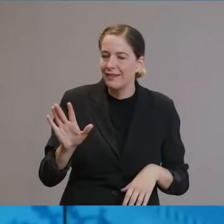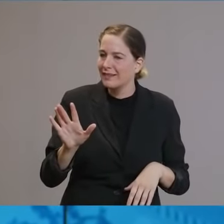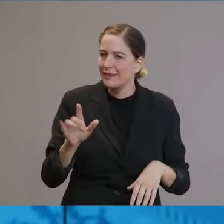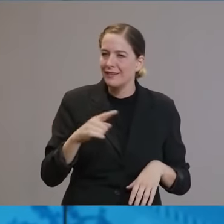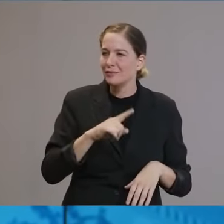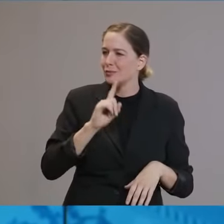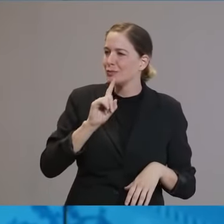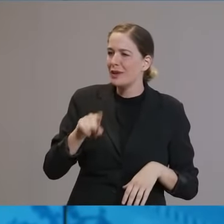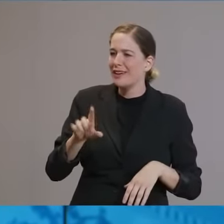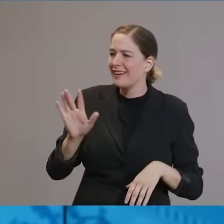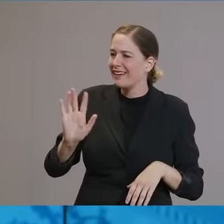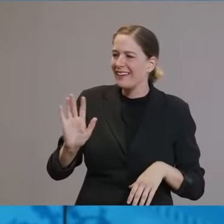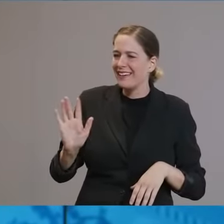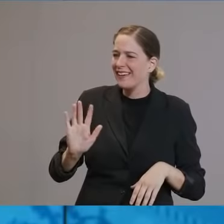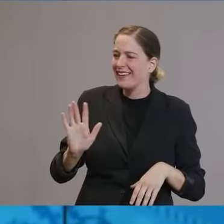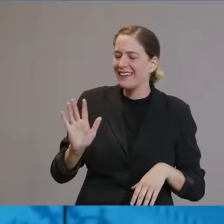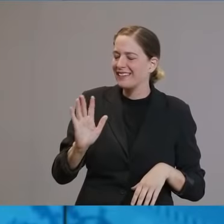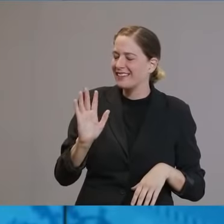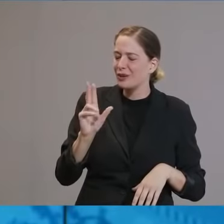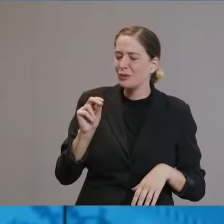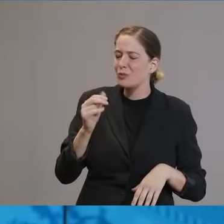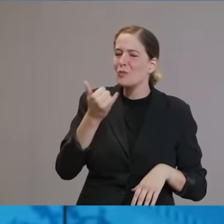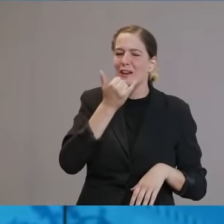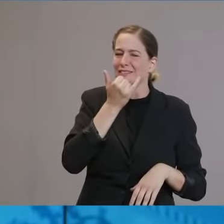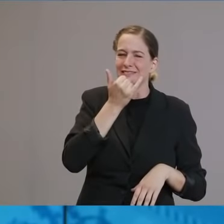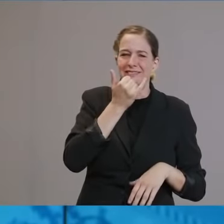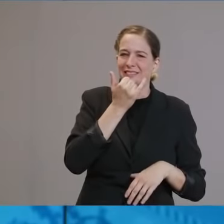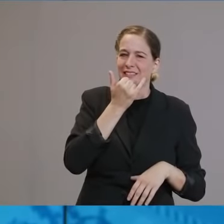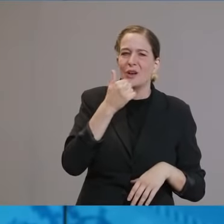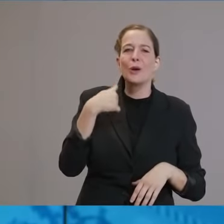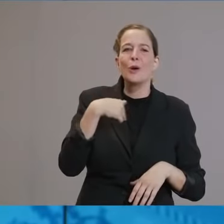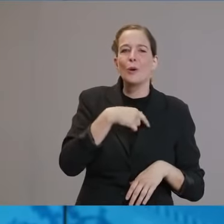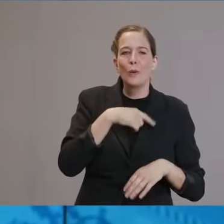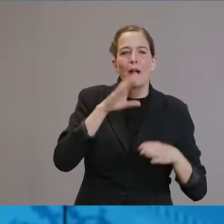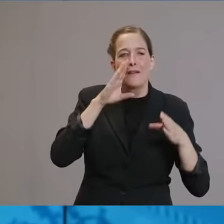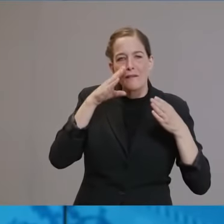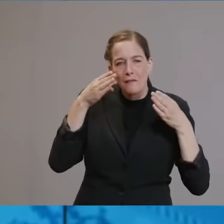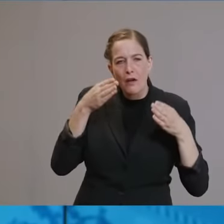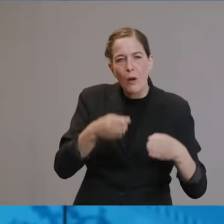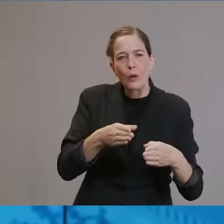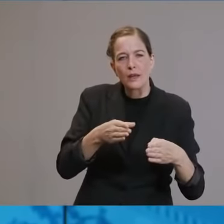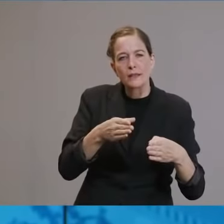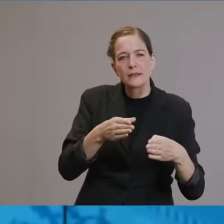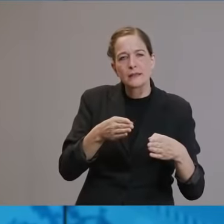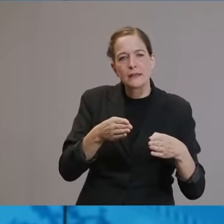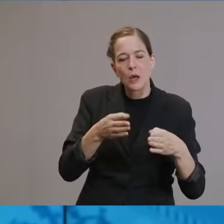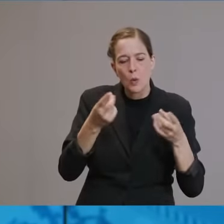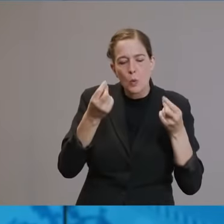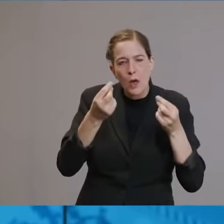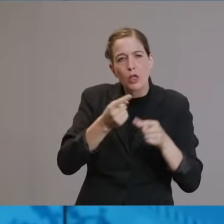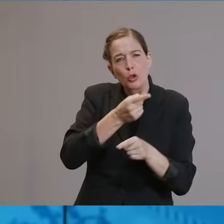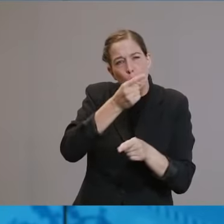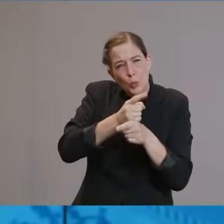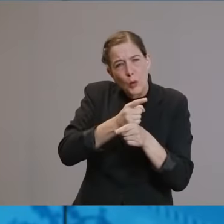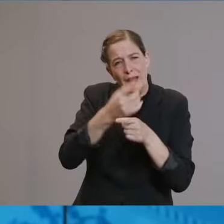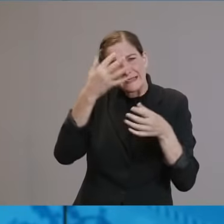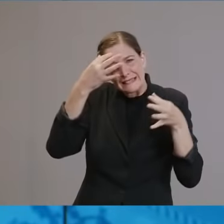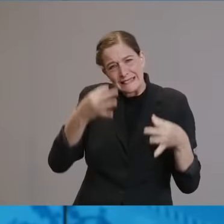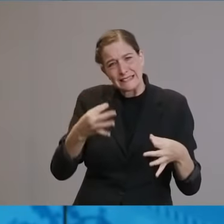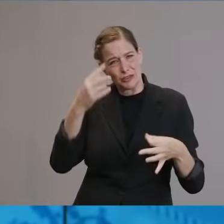WE ARE 100% FOCUSED ON THE PROPER DECISIONS FOR THE STATE OF ARIZONA AND WE ARE GOING